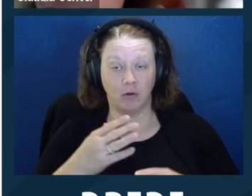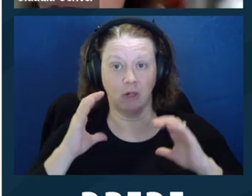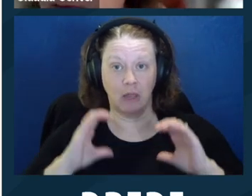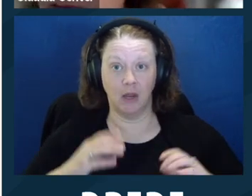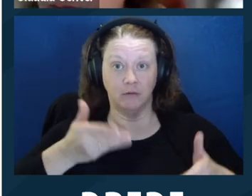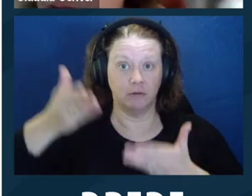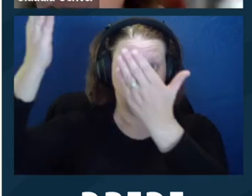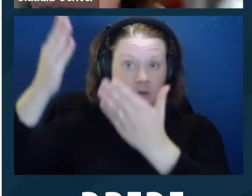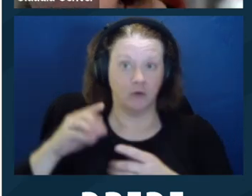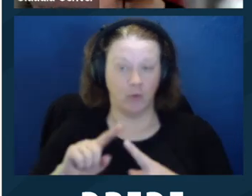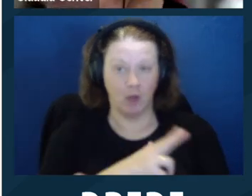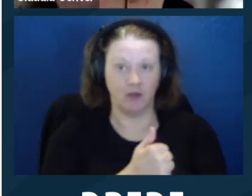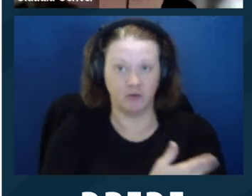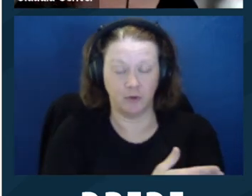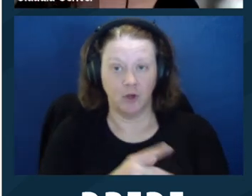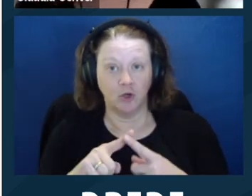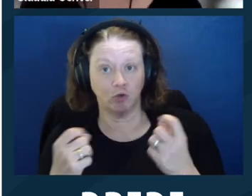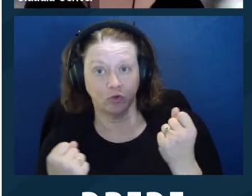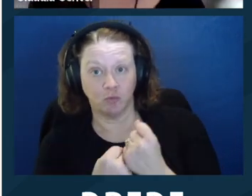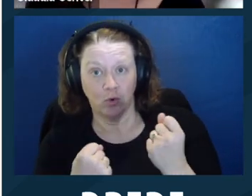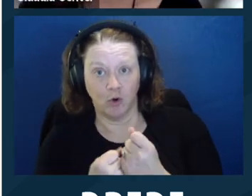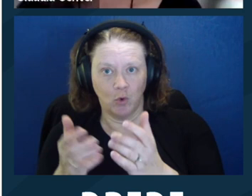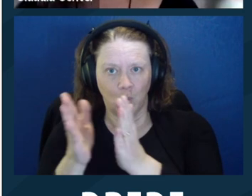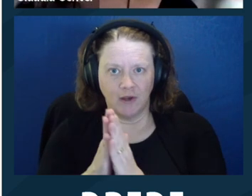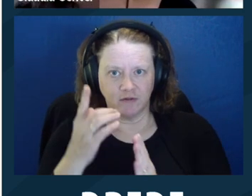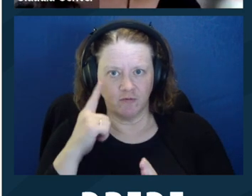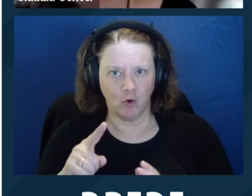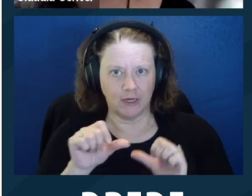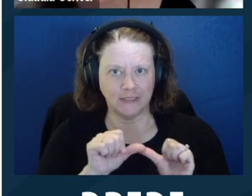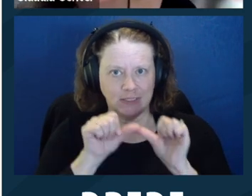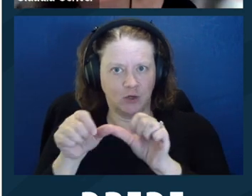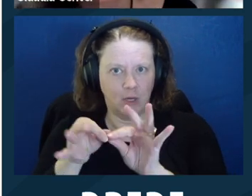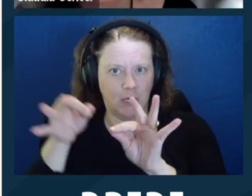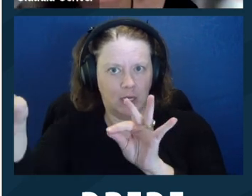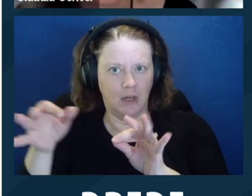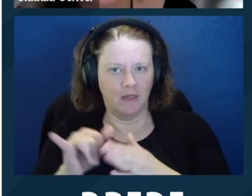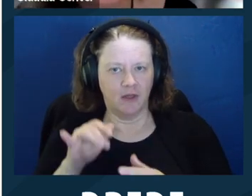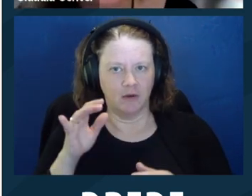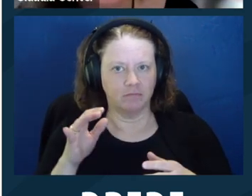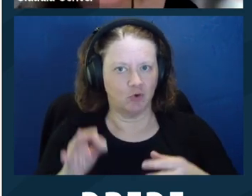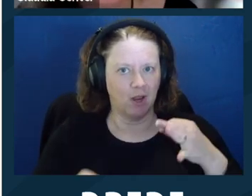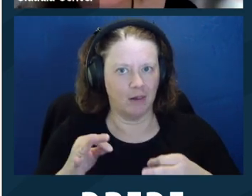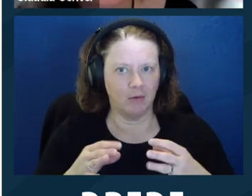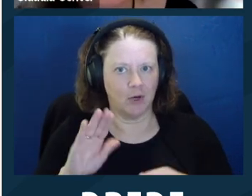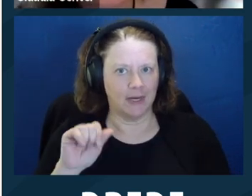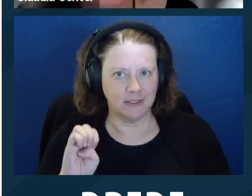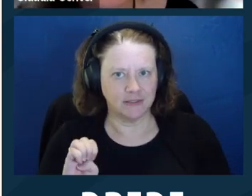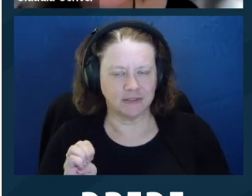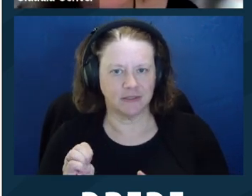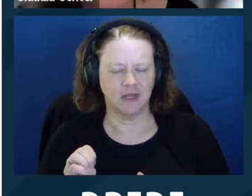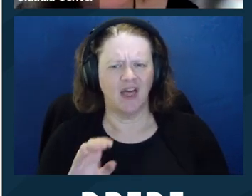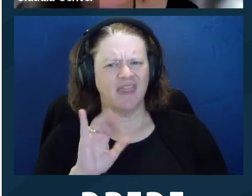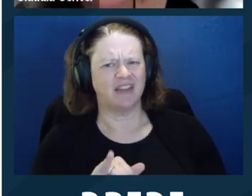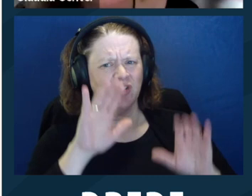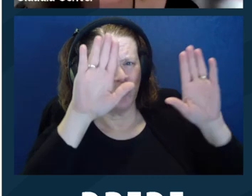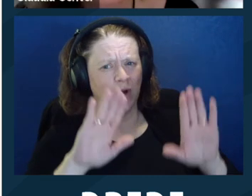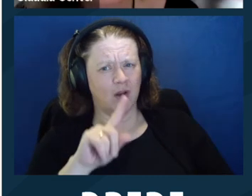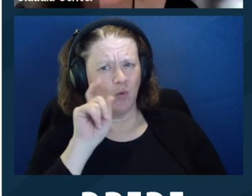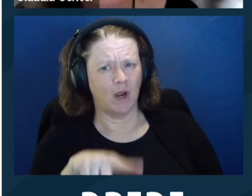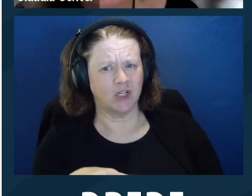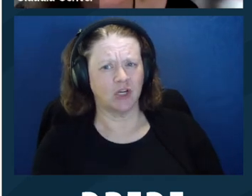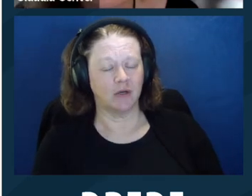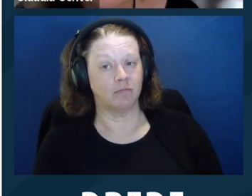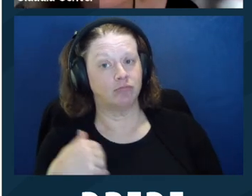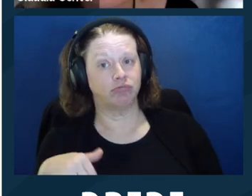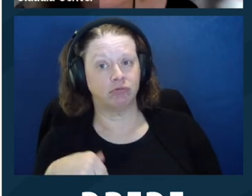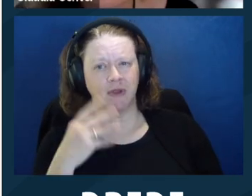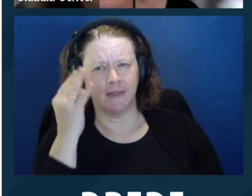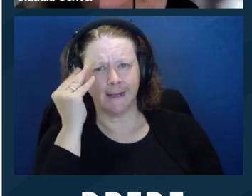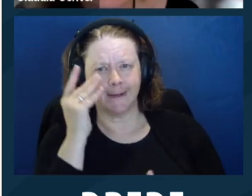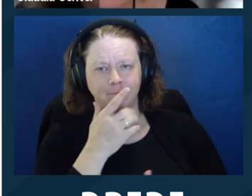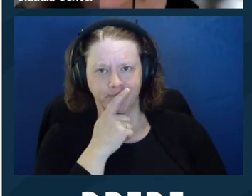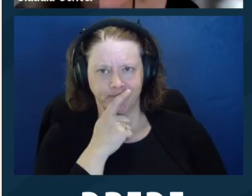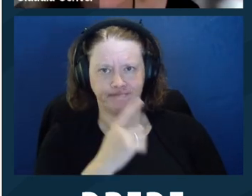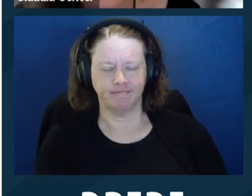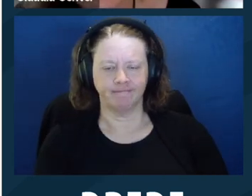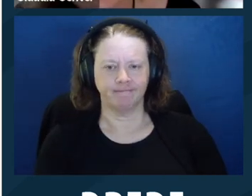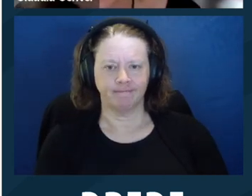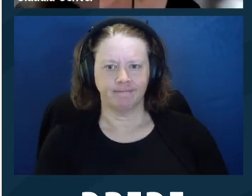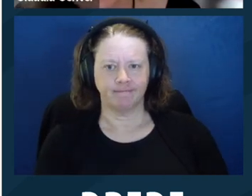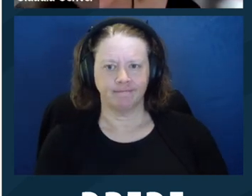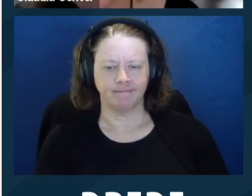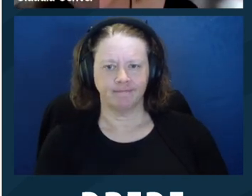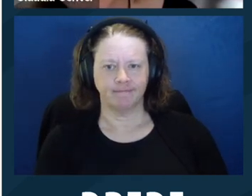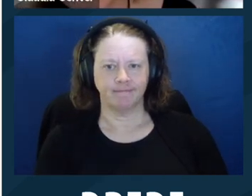think that through. I mean, there's gotta be a way that you can